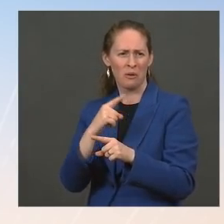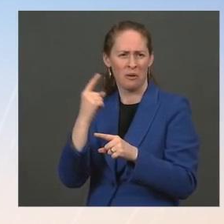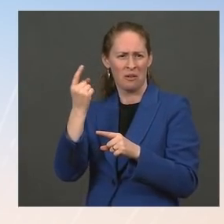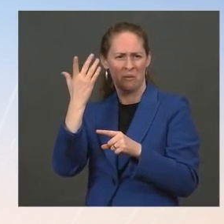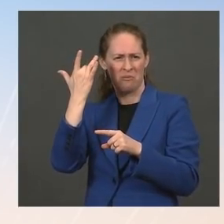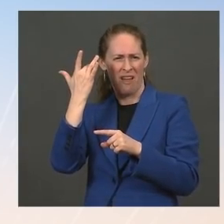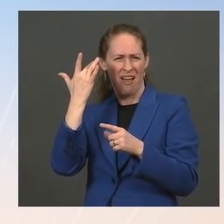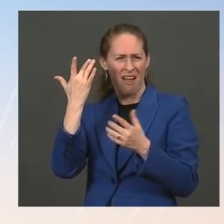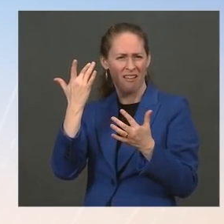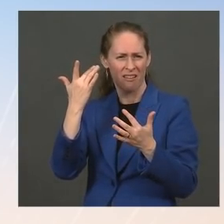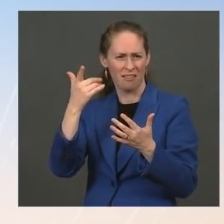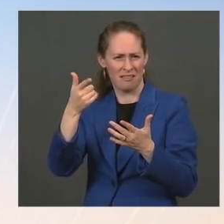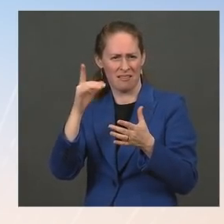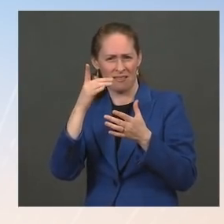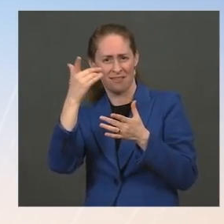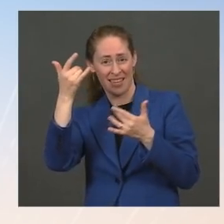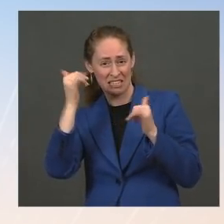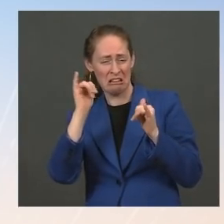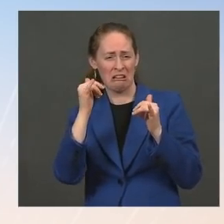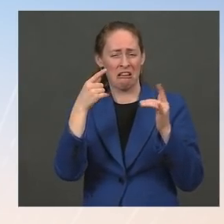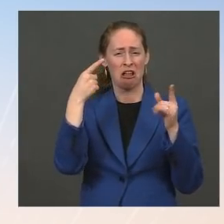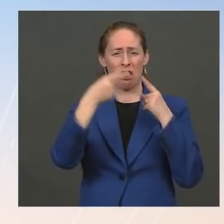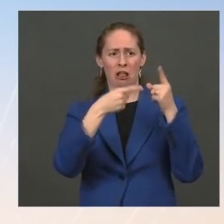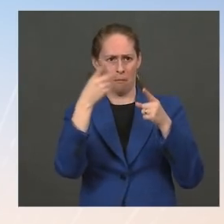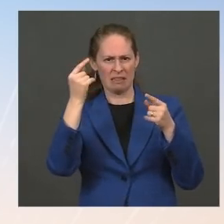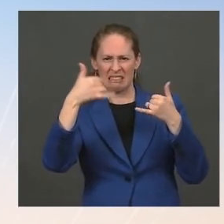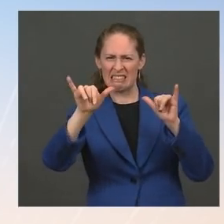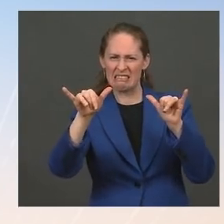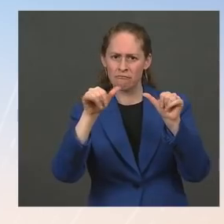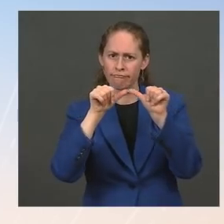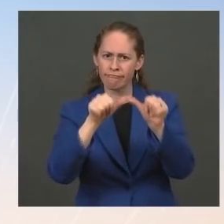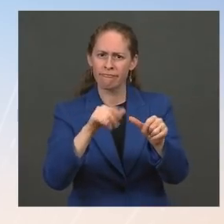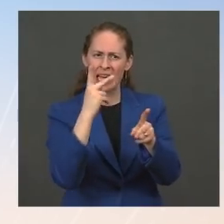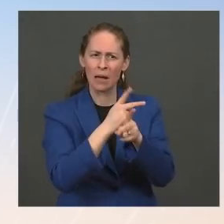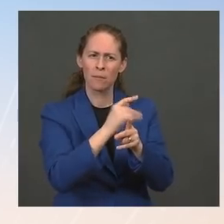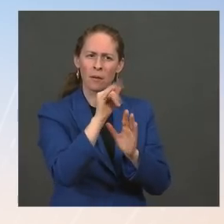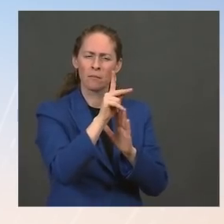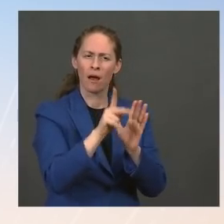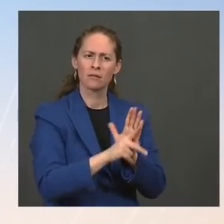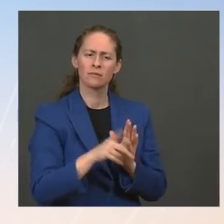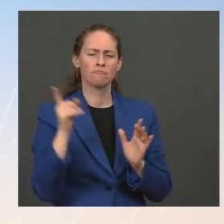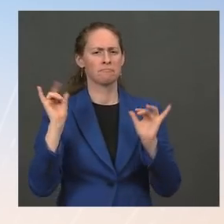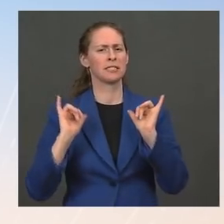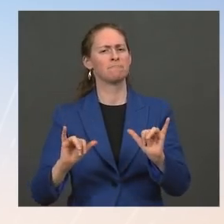And the Secretary of Homeland Security put out a memorandum conveying we want to end this program.